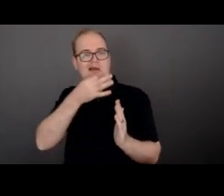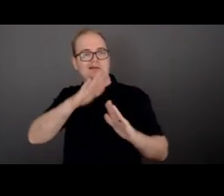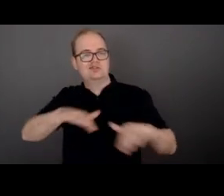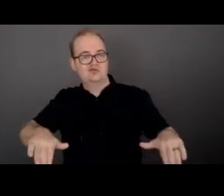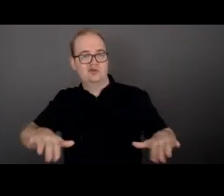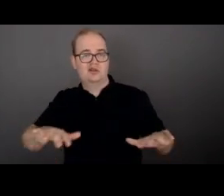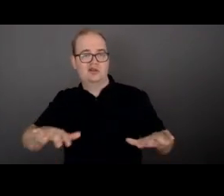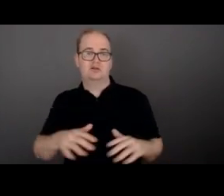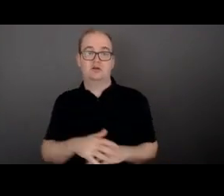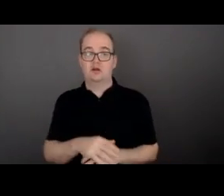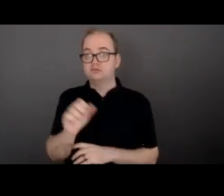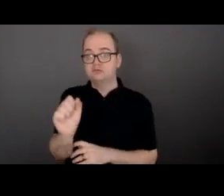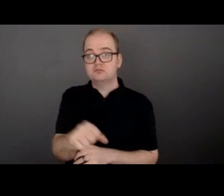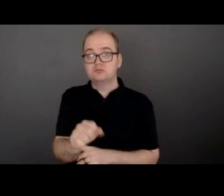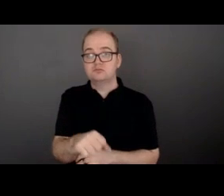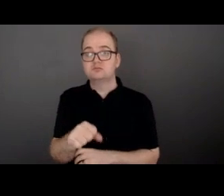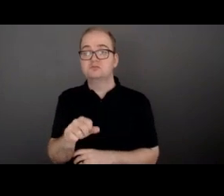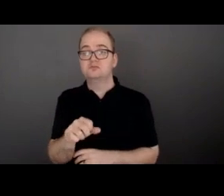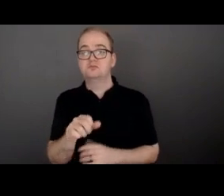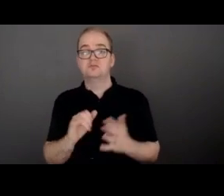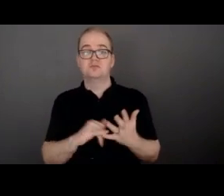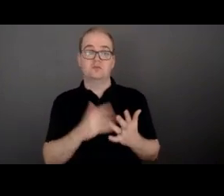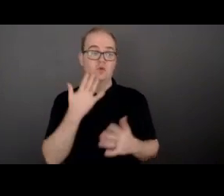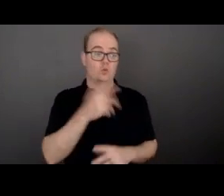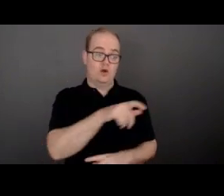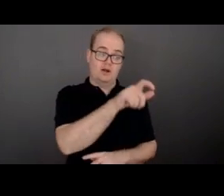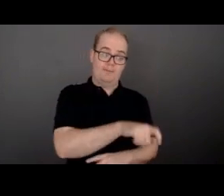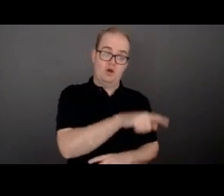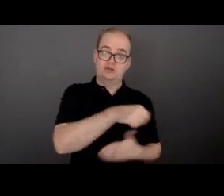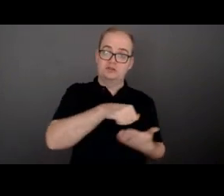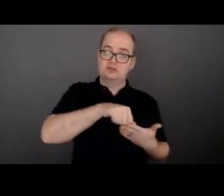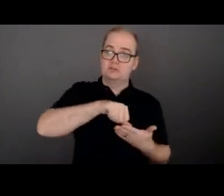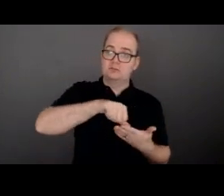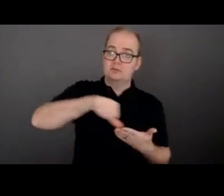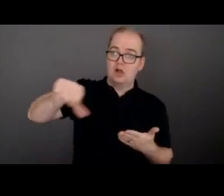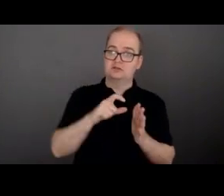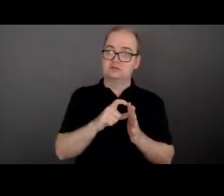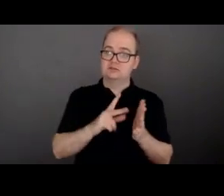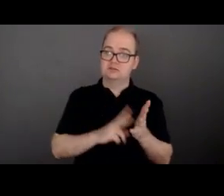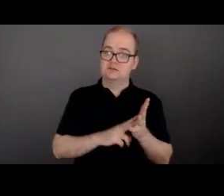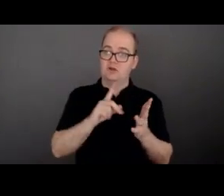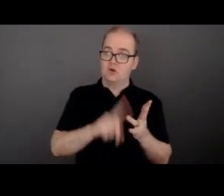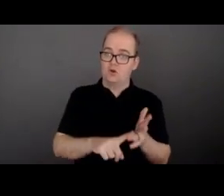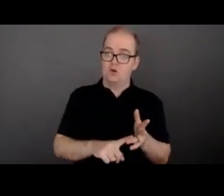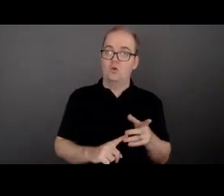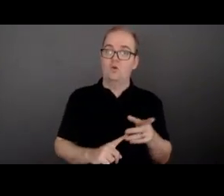So once a person has applied for a DVO they can also apply to vary a DVO.